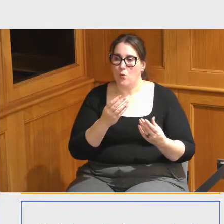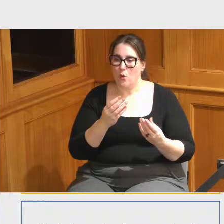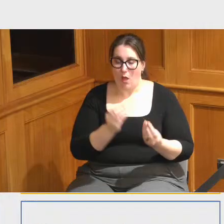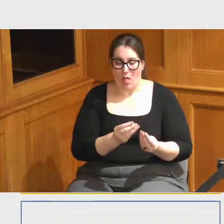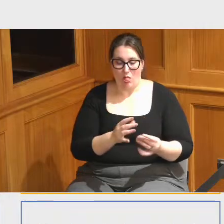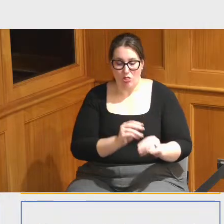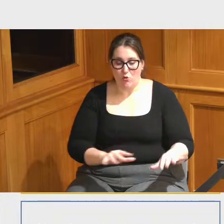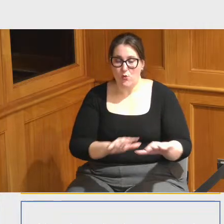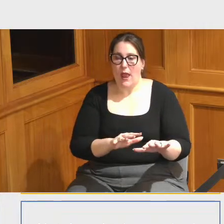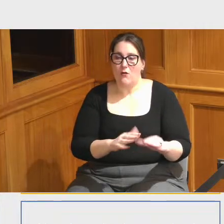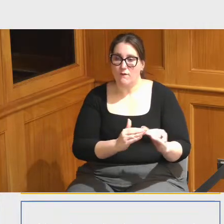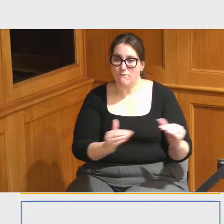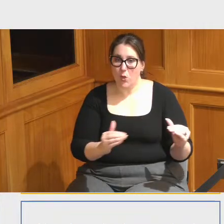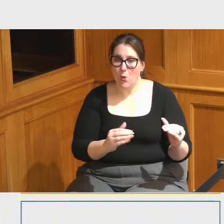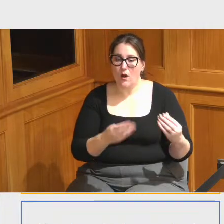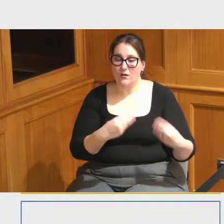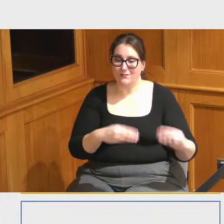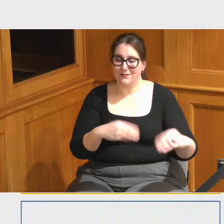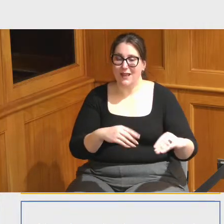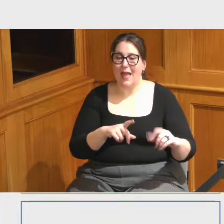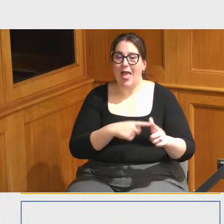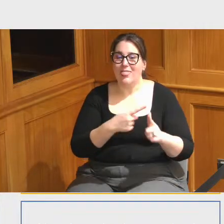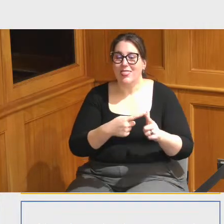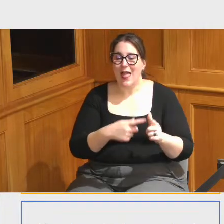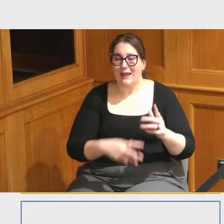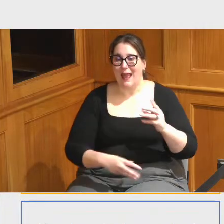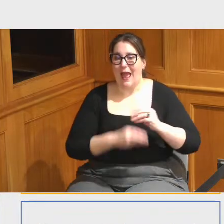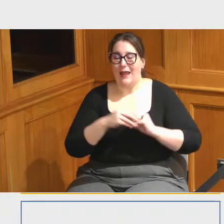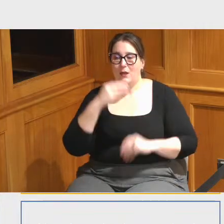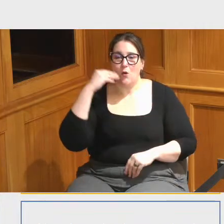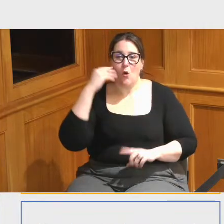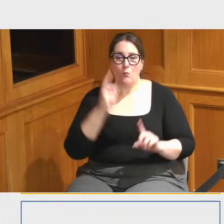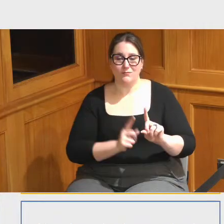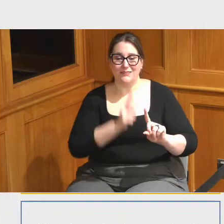to the site. So its value isn't necessarily in the dollars and cents of it. It's more so in the